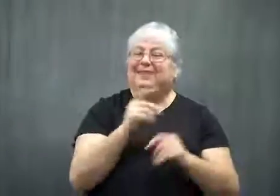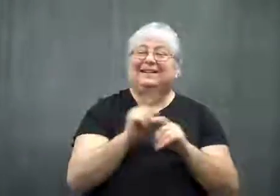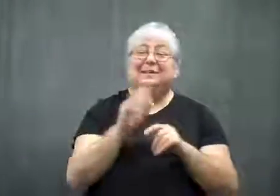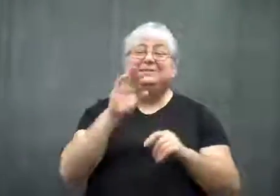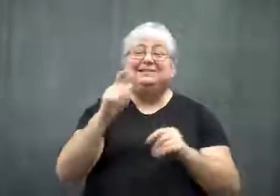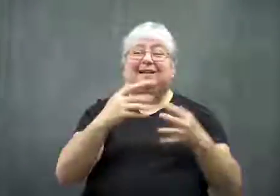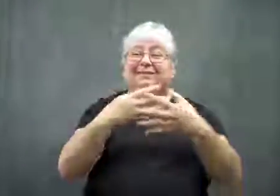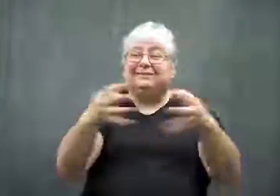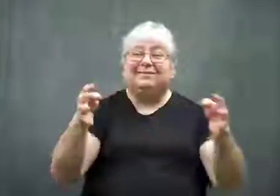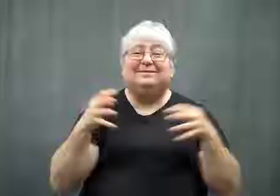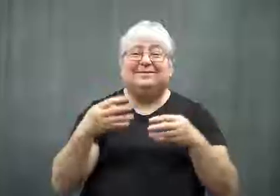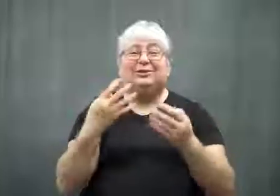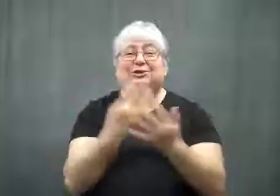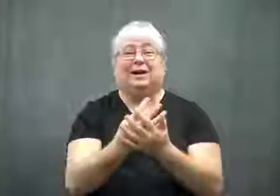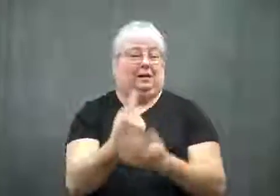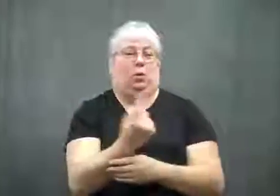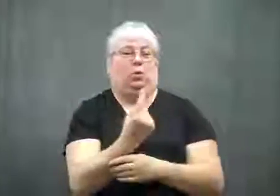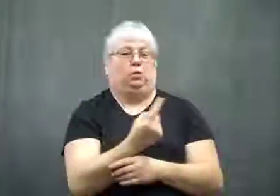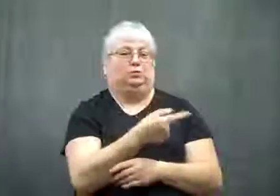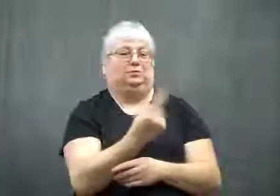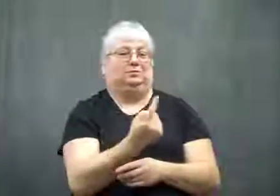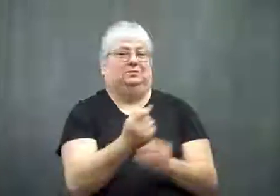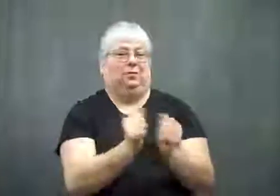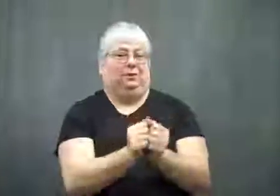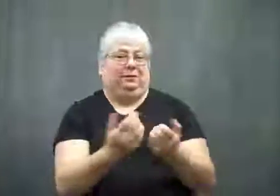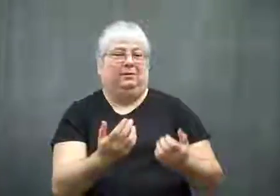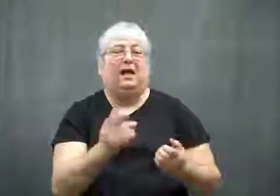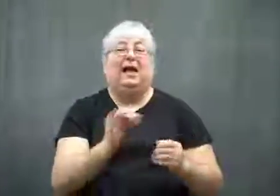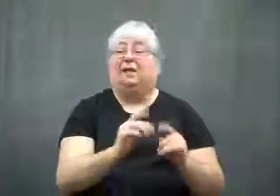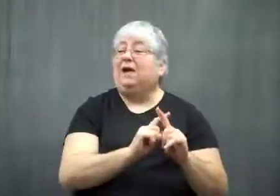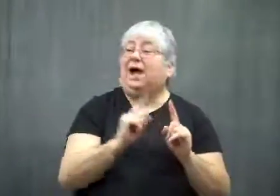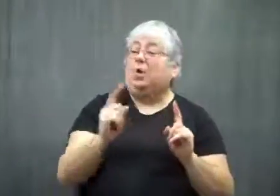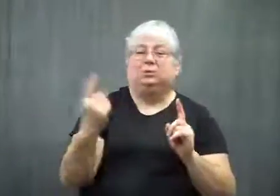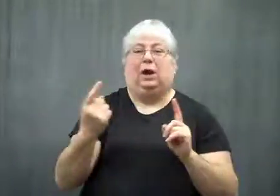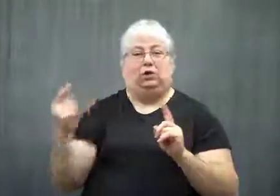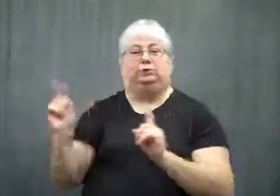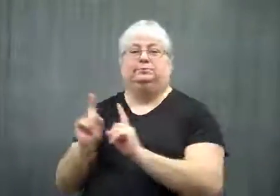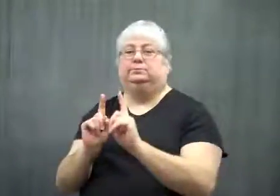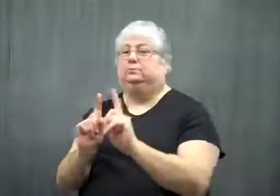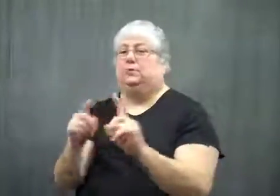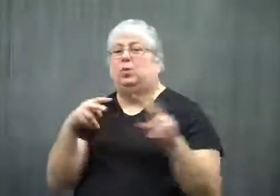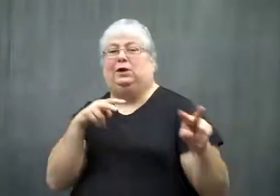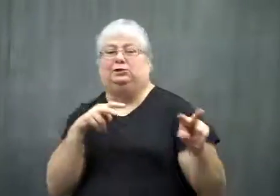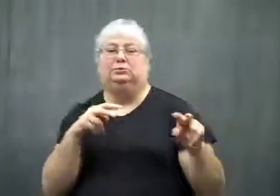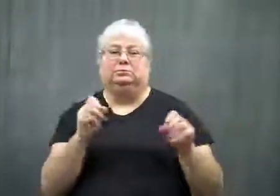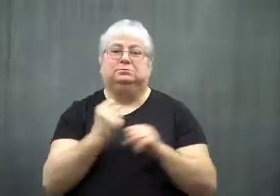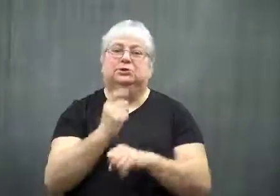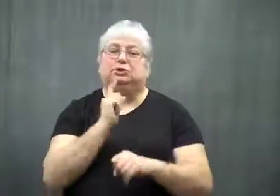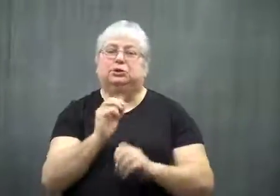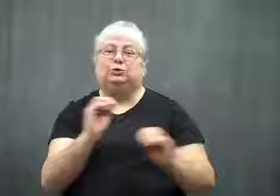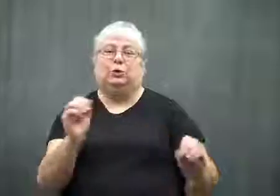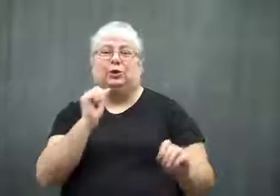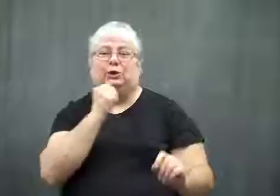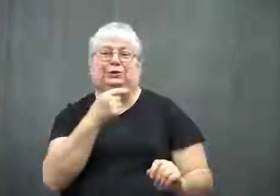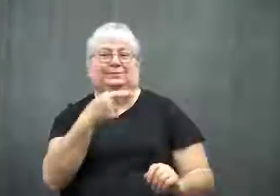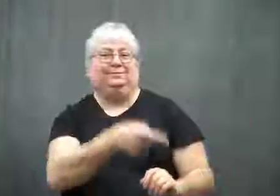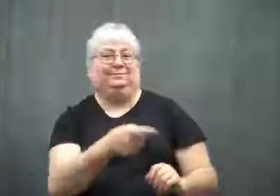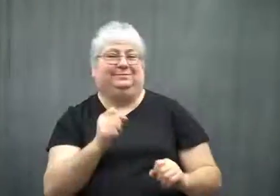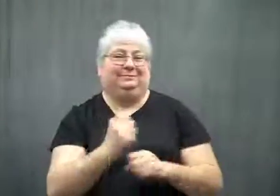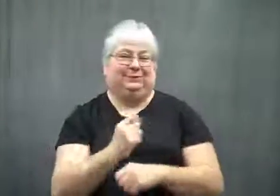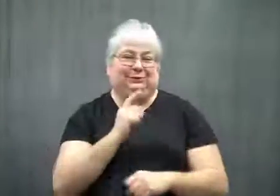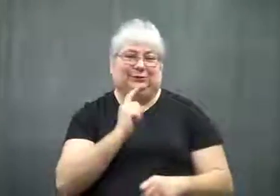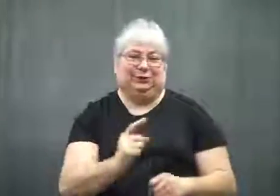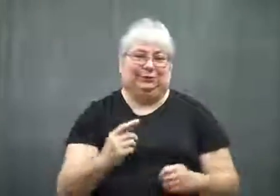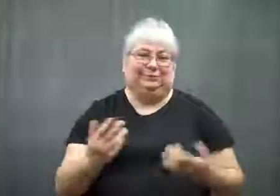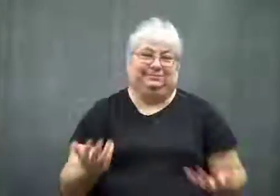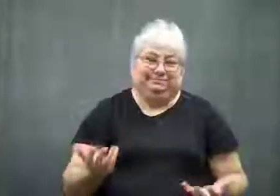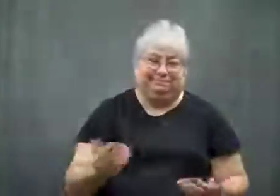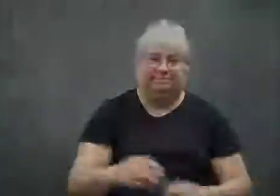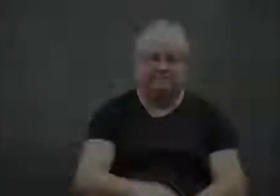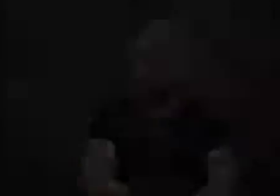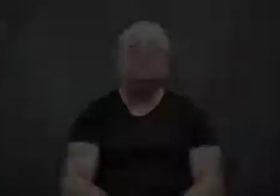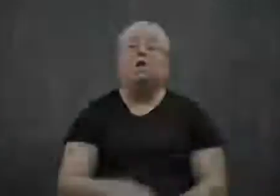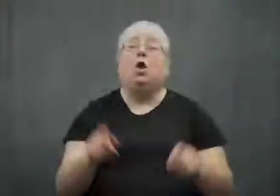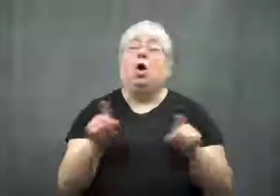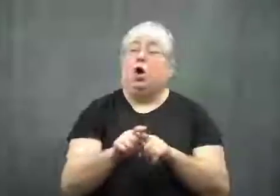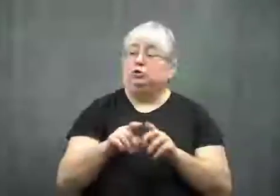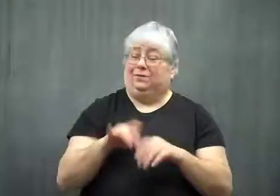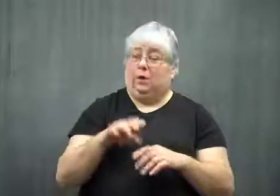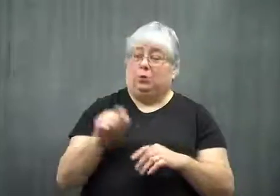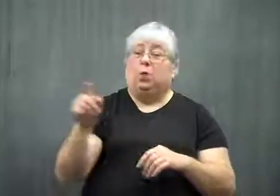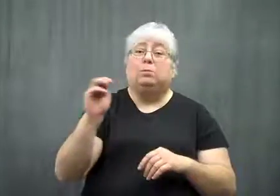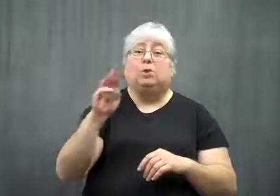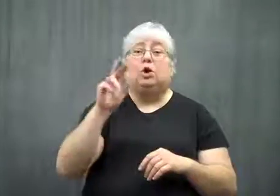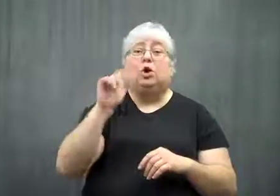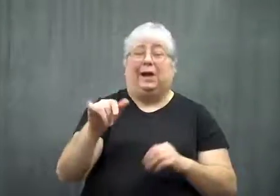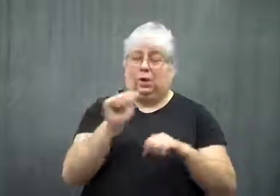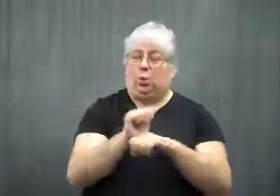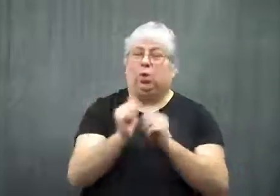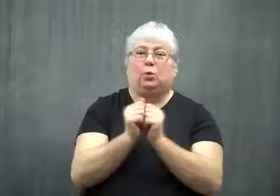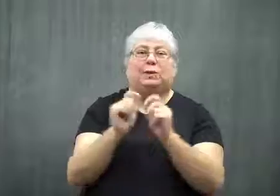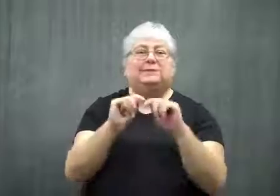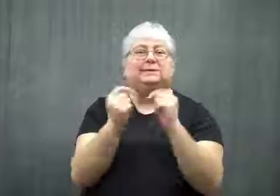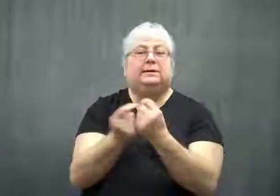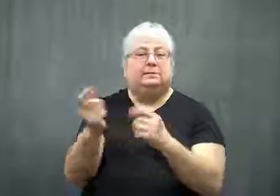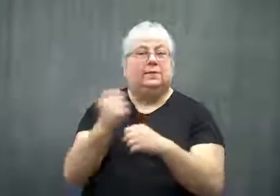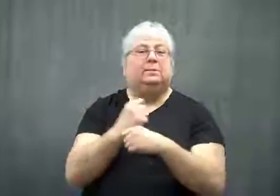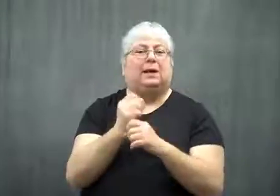He is in a cell by himself. When he moves about the jail, someone is with him to prevent harm.